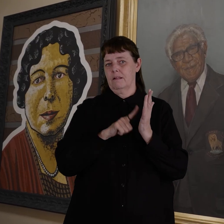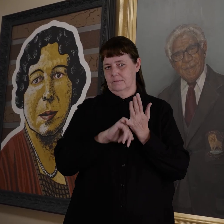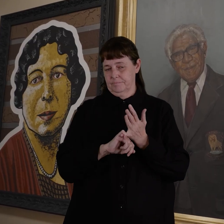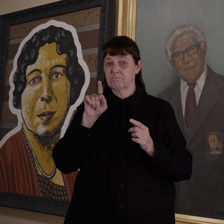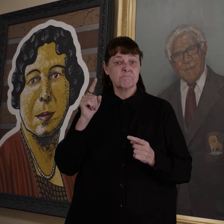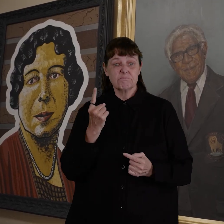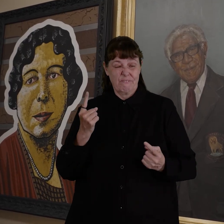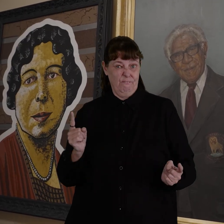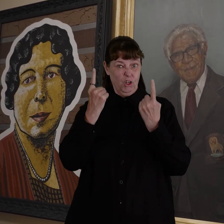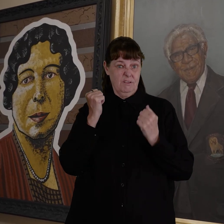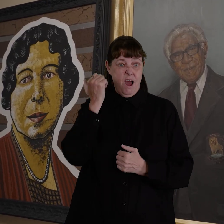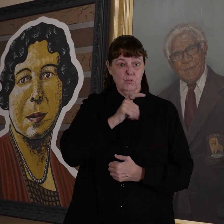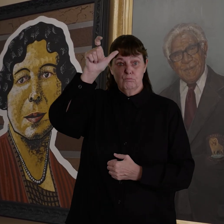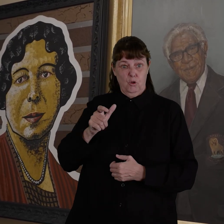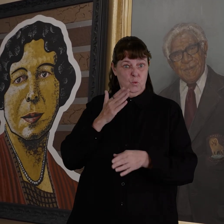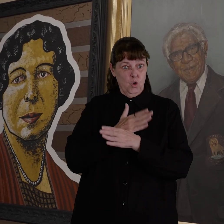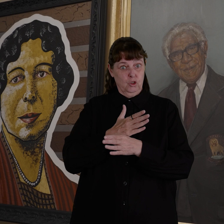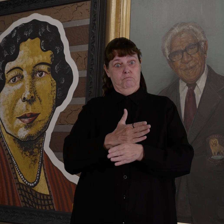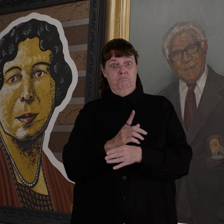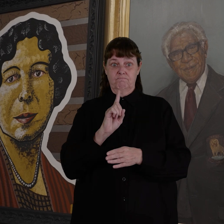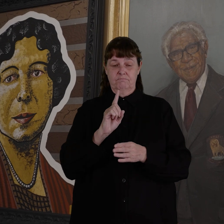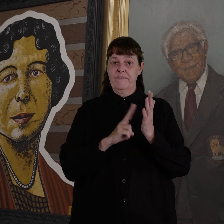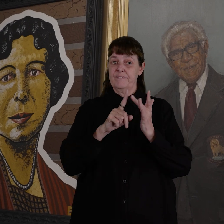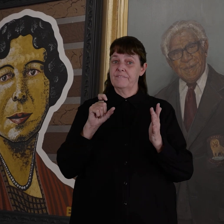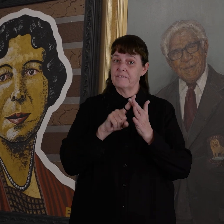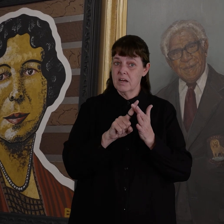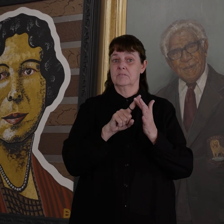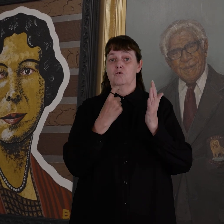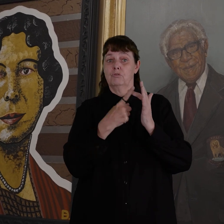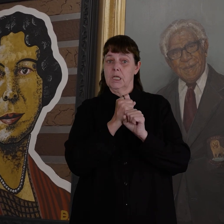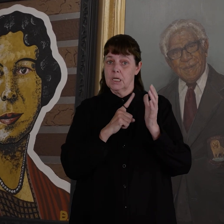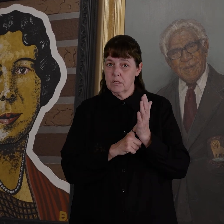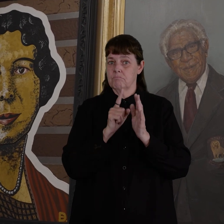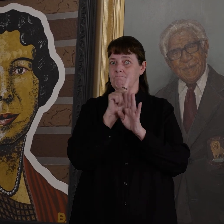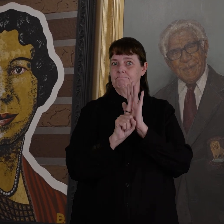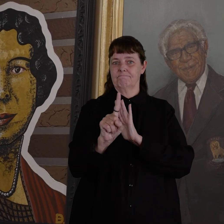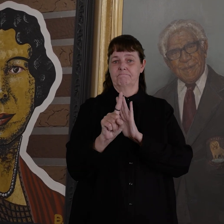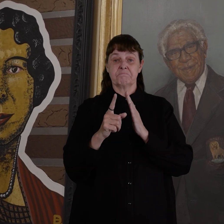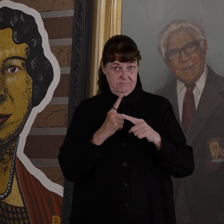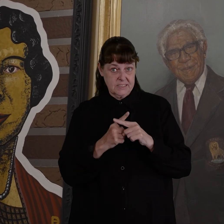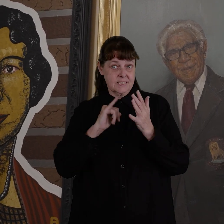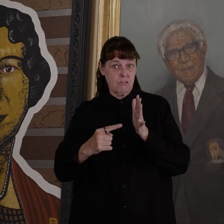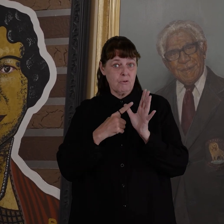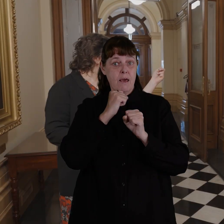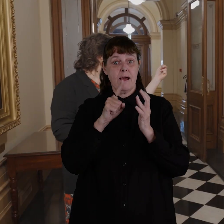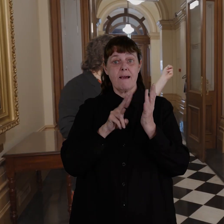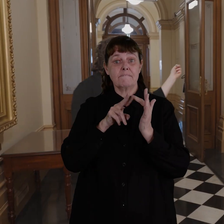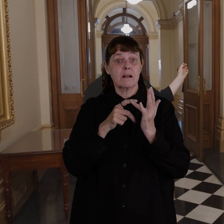first Aboriginal person to serve as a vice-regal representative – the Governor of South Australia.